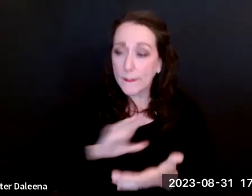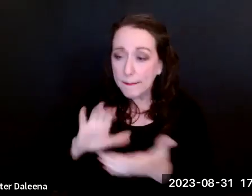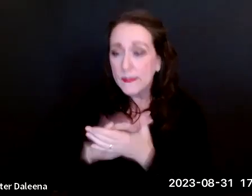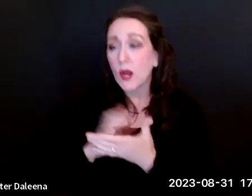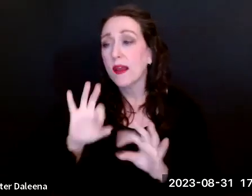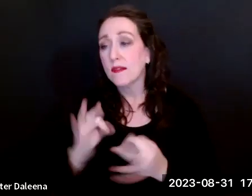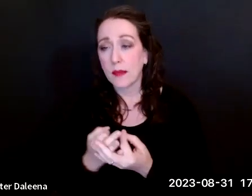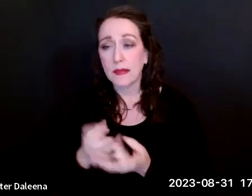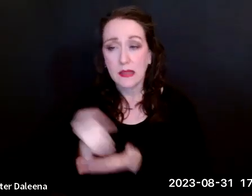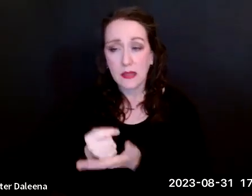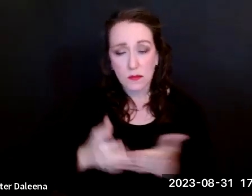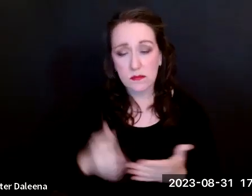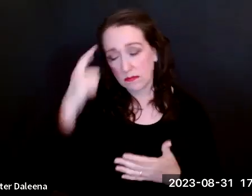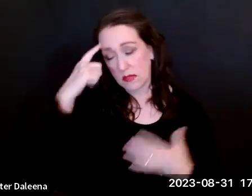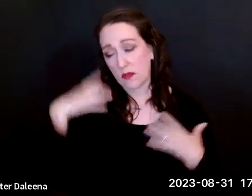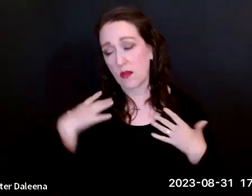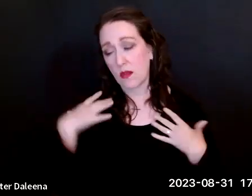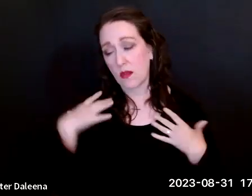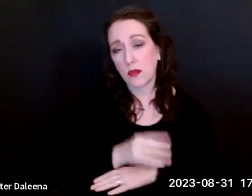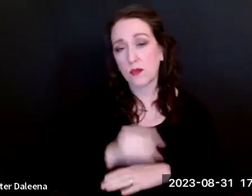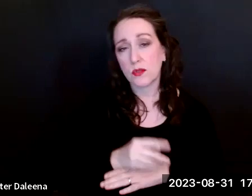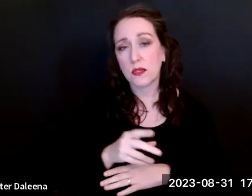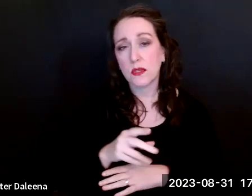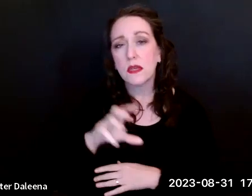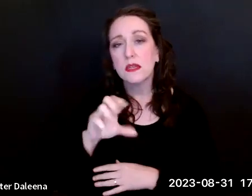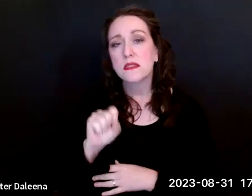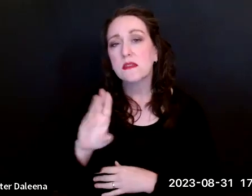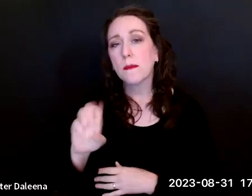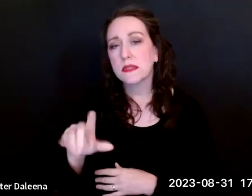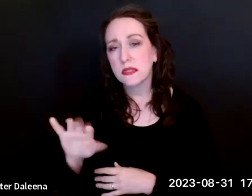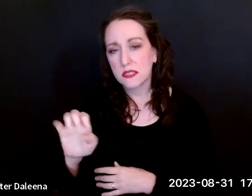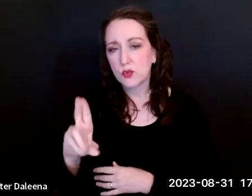Mental Health Counselors substance use disorder professionals and psychologists